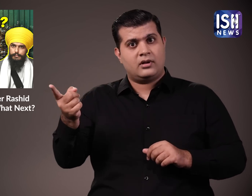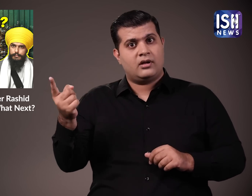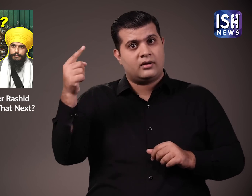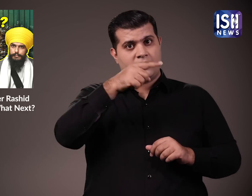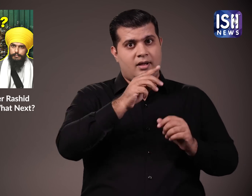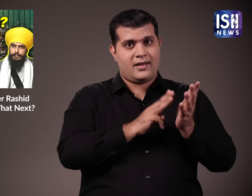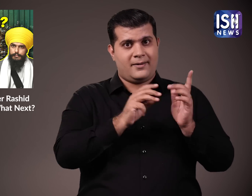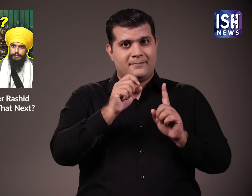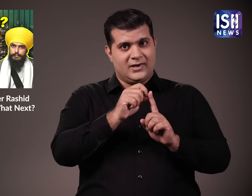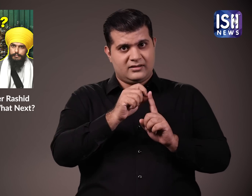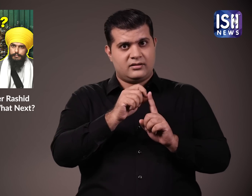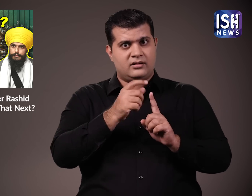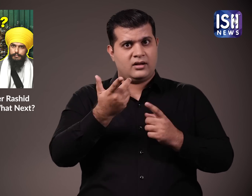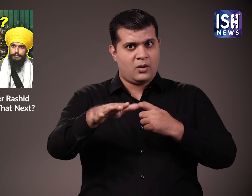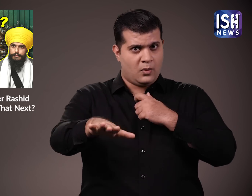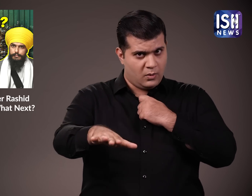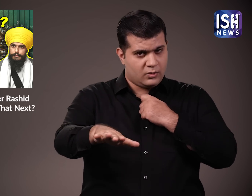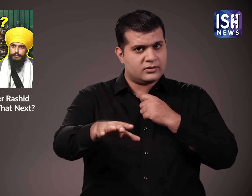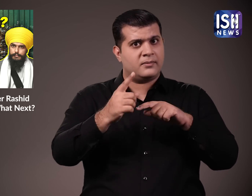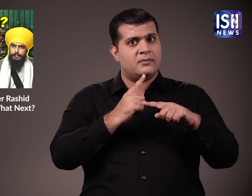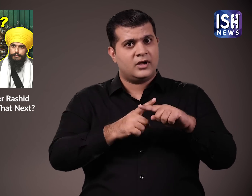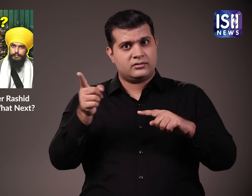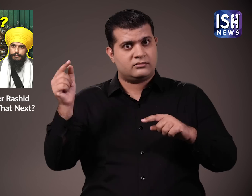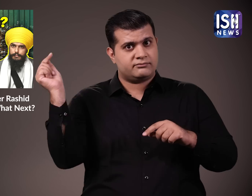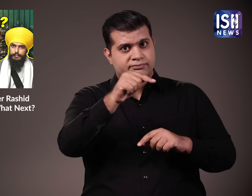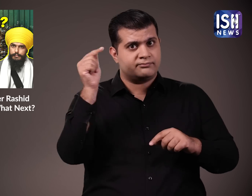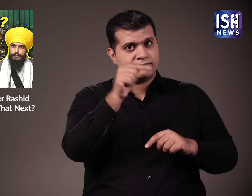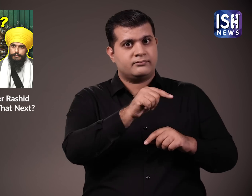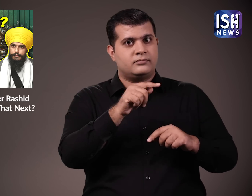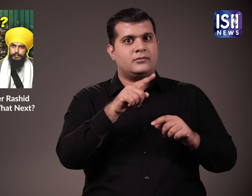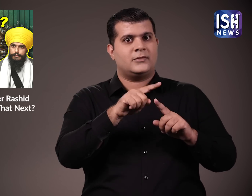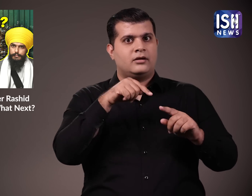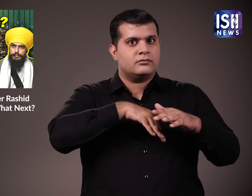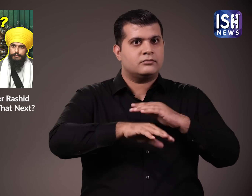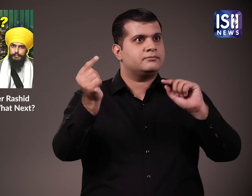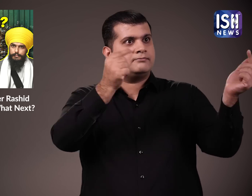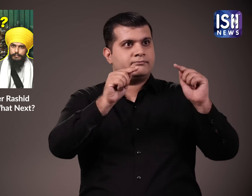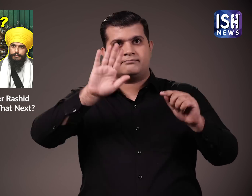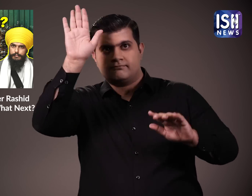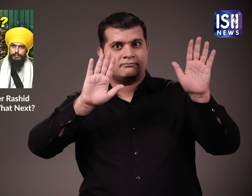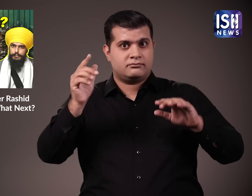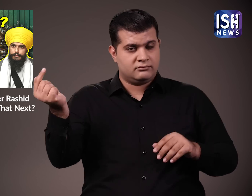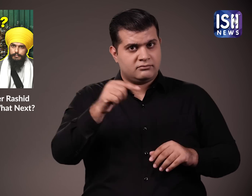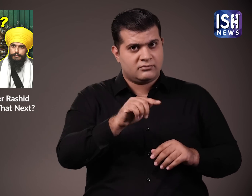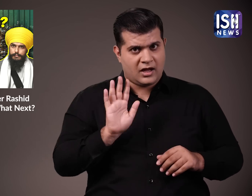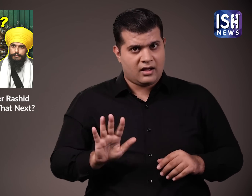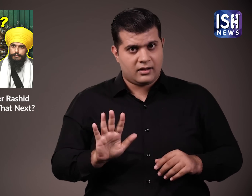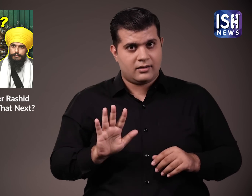they are required take oath as an MP. Will they be attending the Parliament sessions?